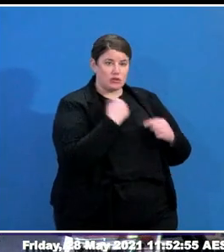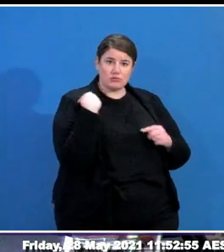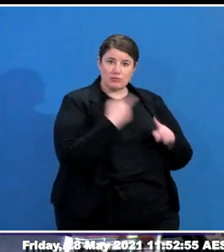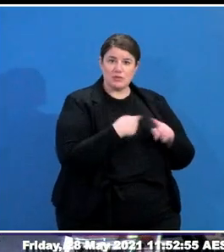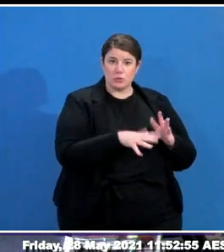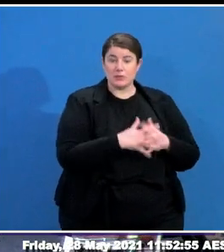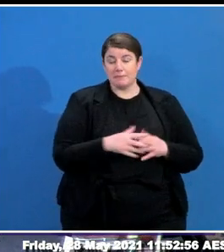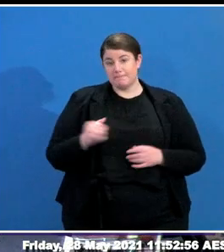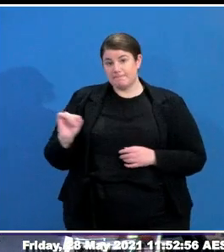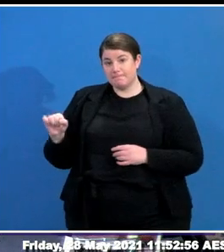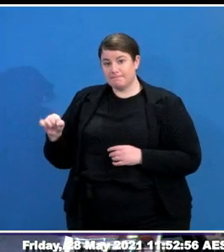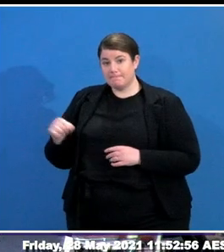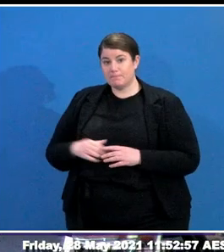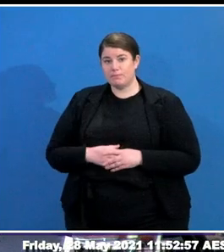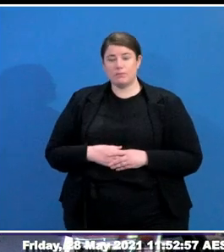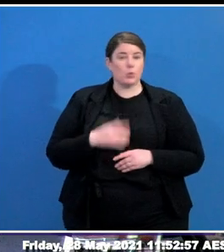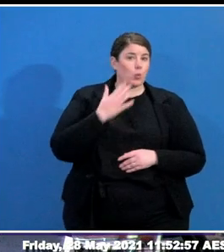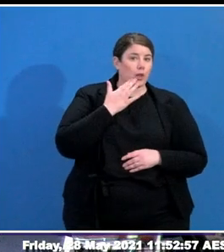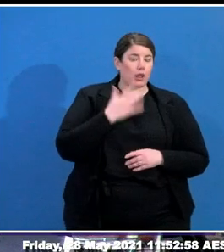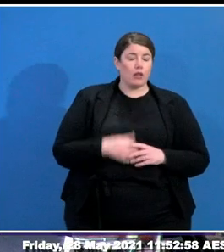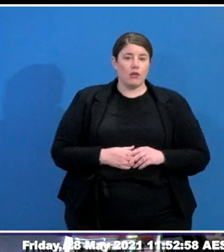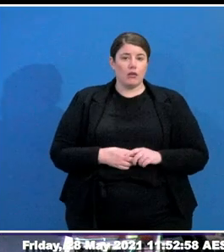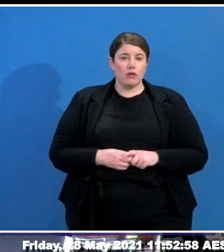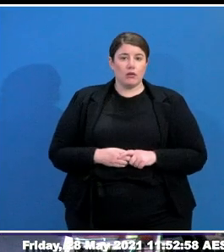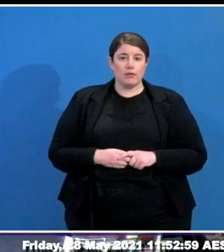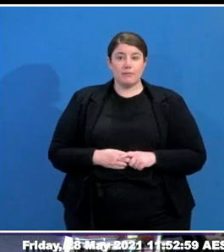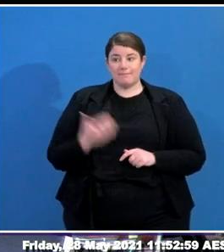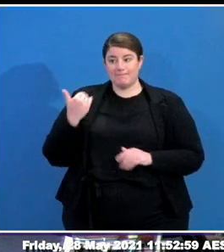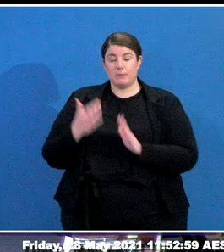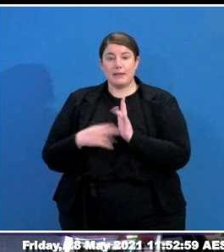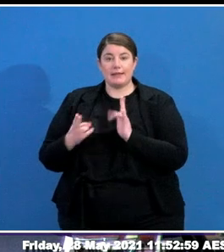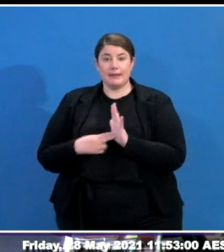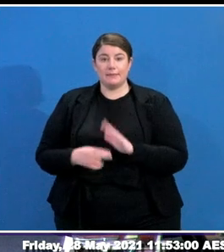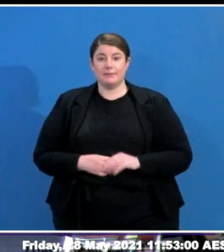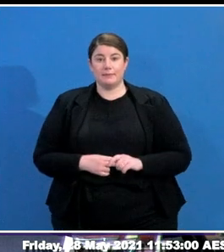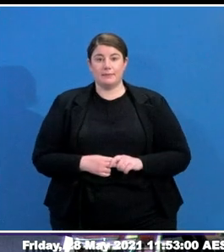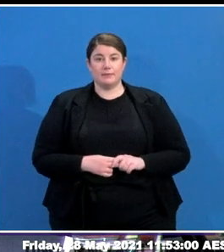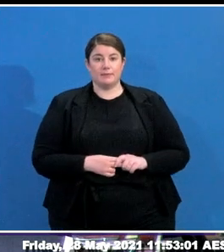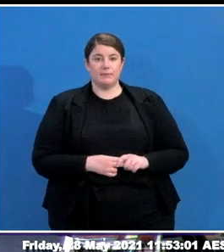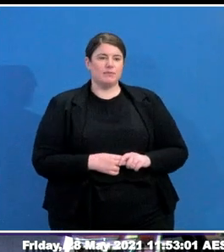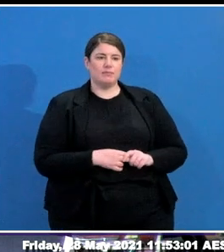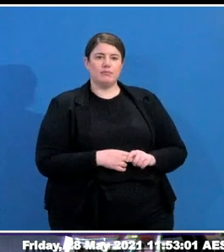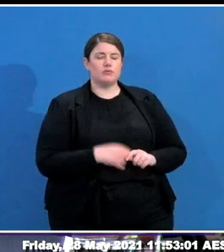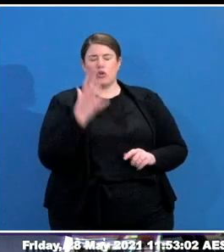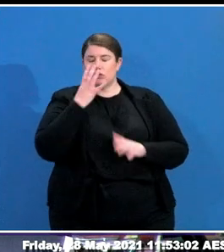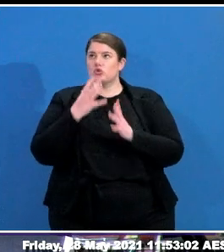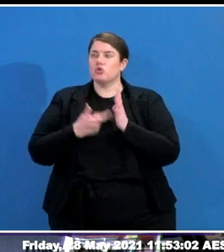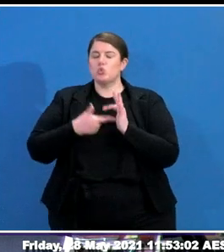Yes, I did. When did you do that? I did that on Monday. What were the nature of those investigations --- Tuesday, my apologies.